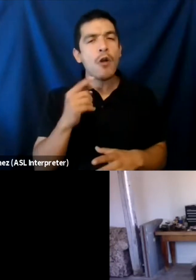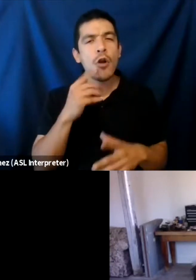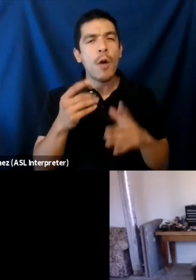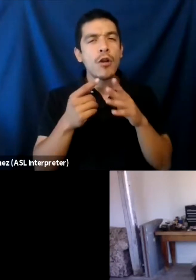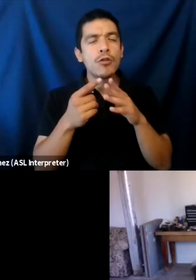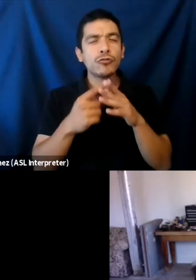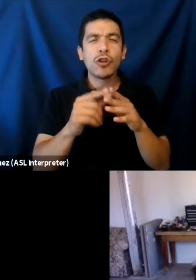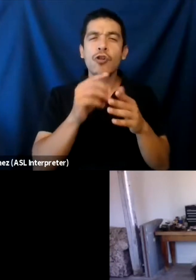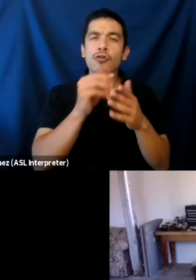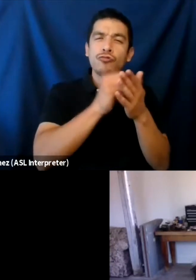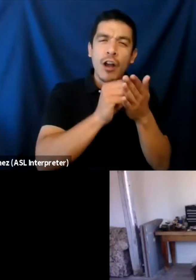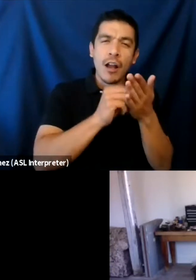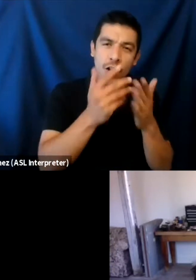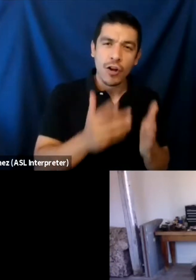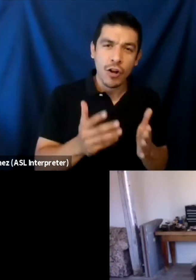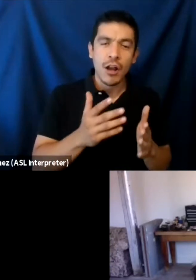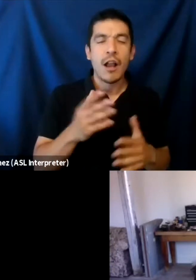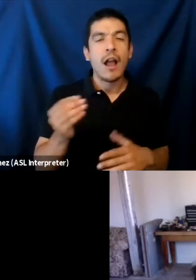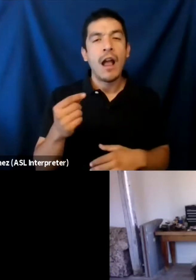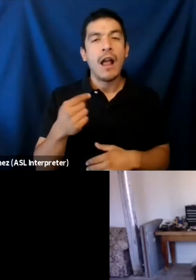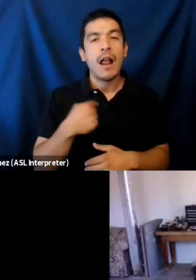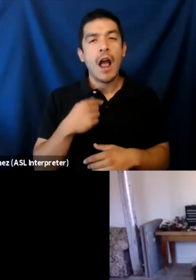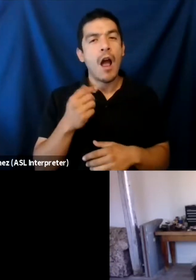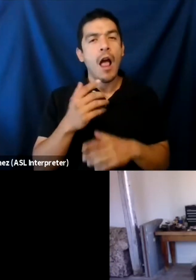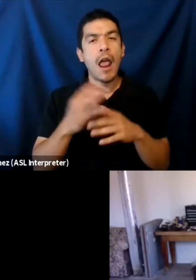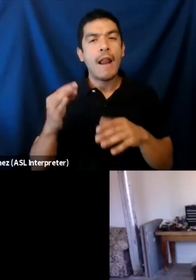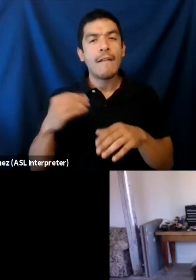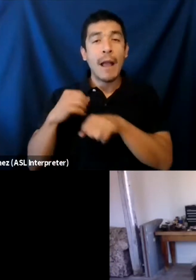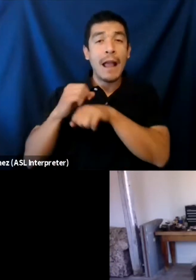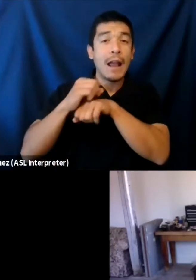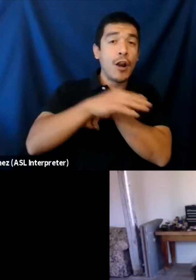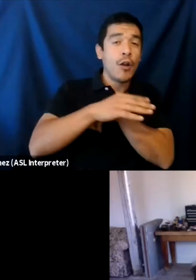and so much of my influences were just from reading a lot